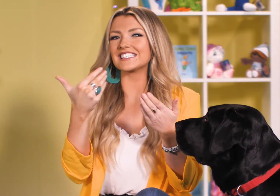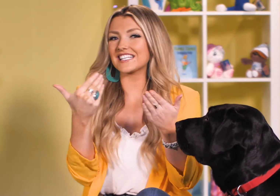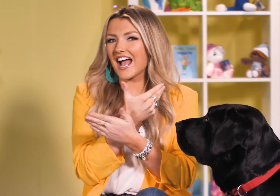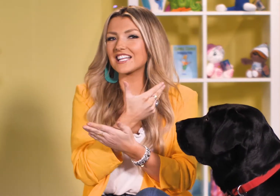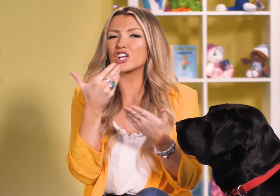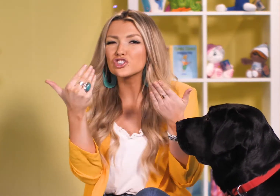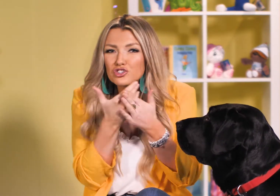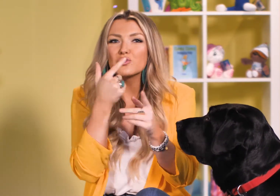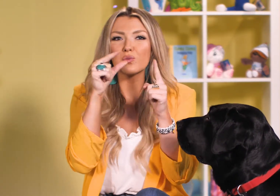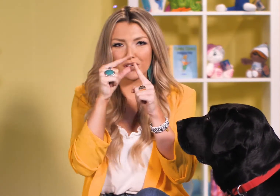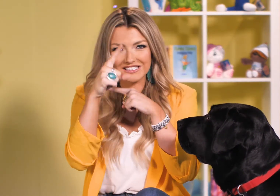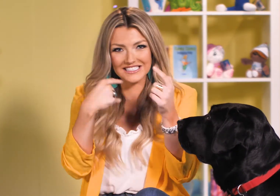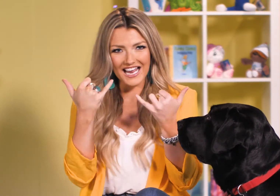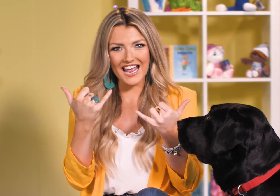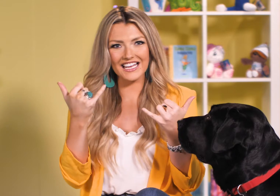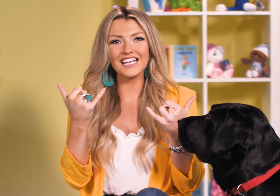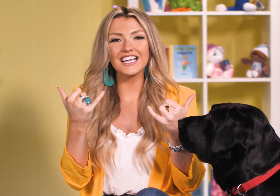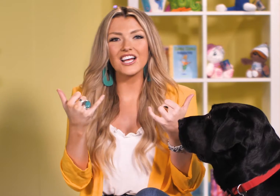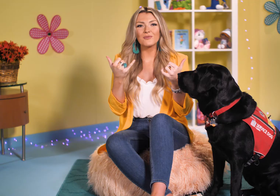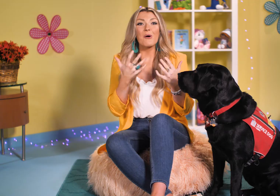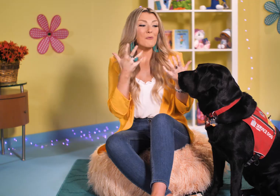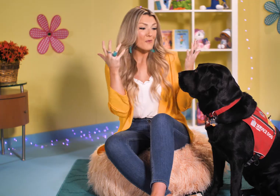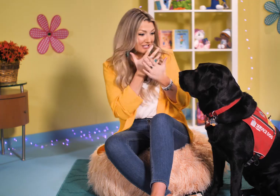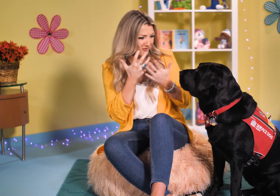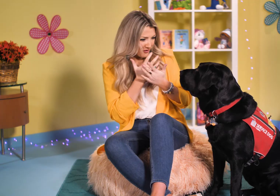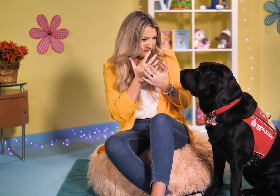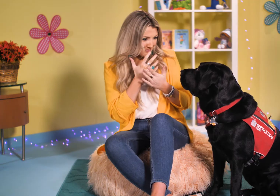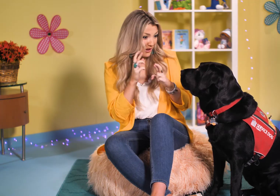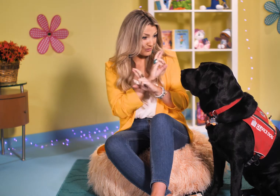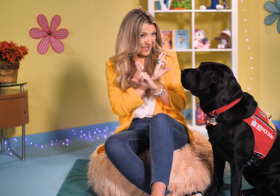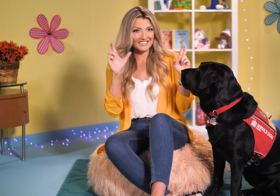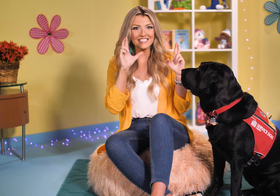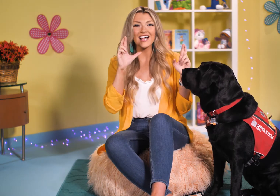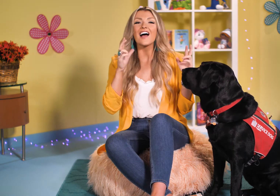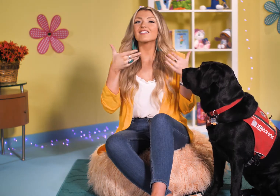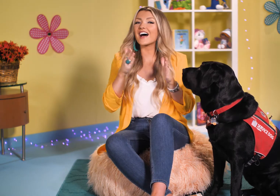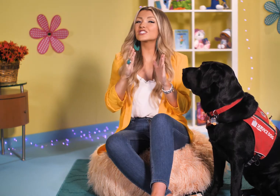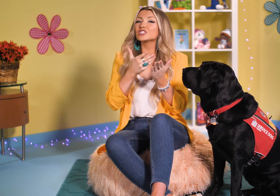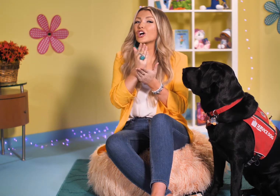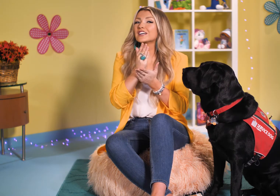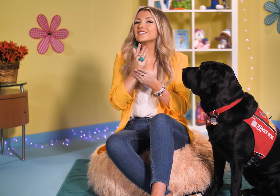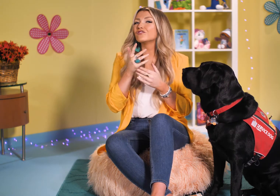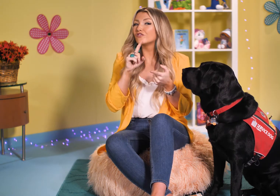to sign a new word today? Wonderful. Are you ready? Let's learn